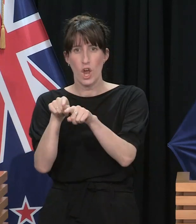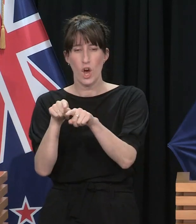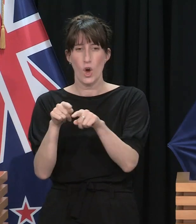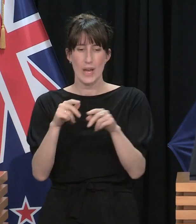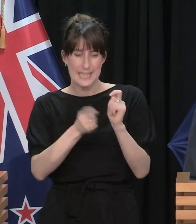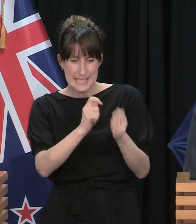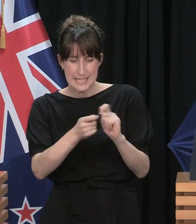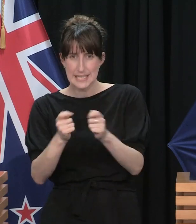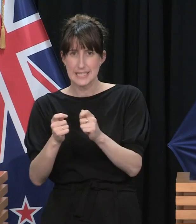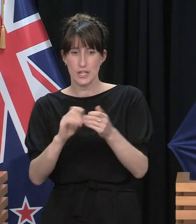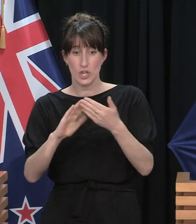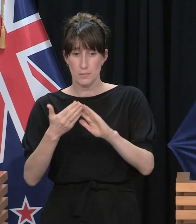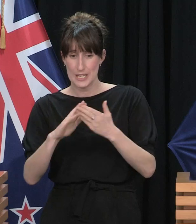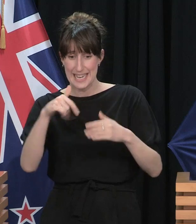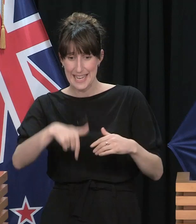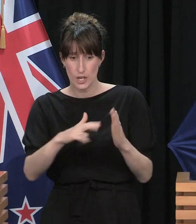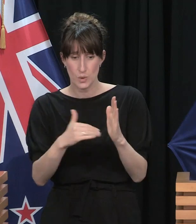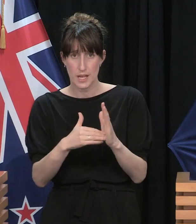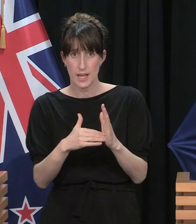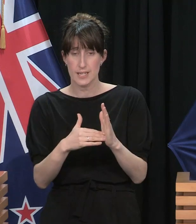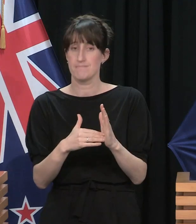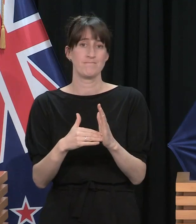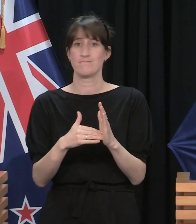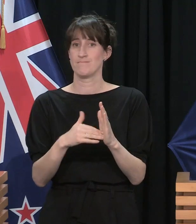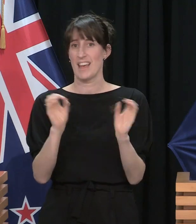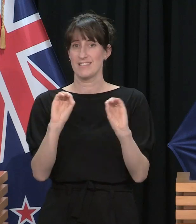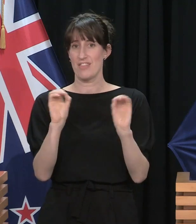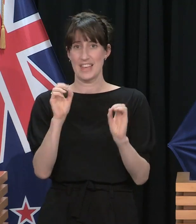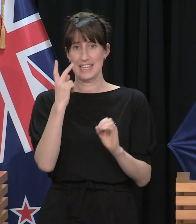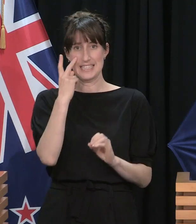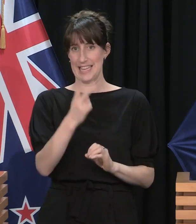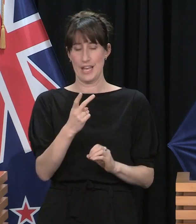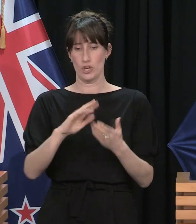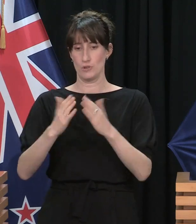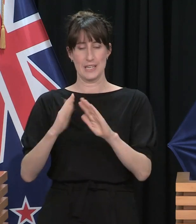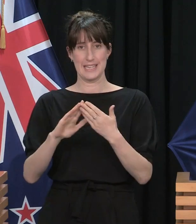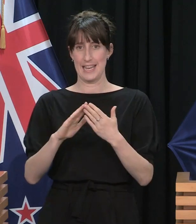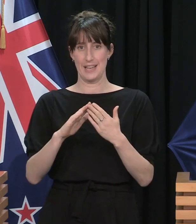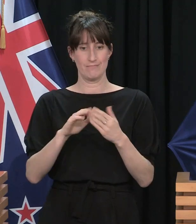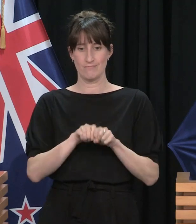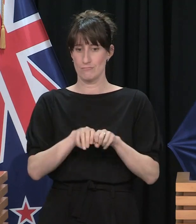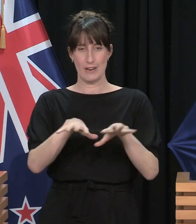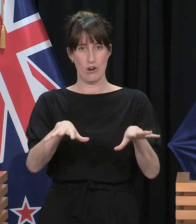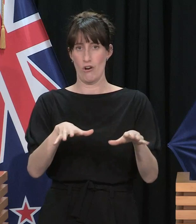from all of our follow-up activities and our ongoing testing in the community that there is community